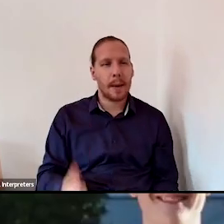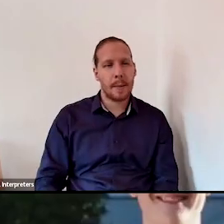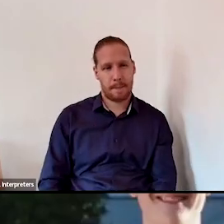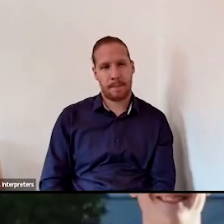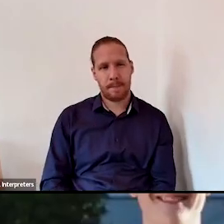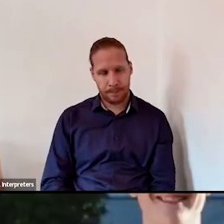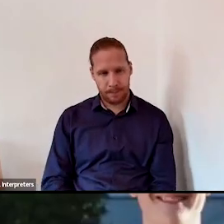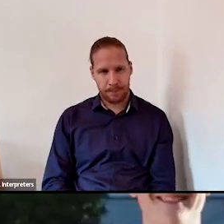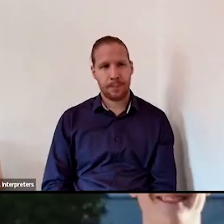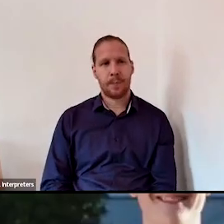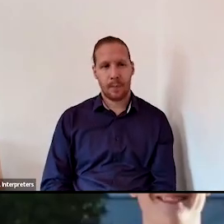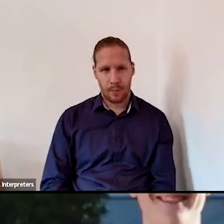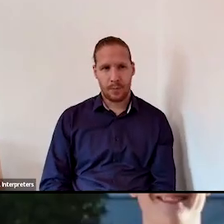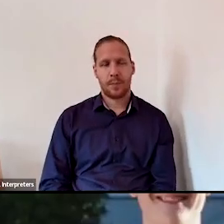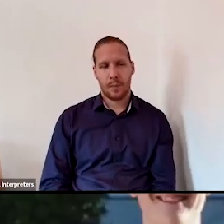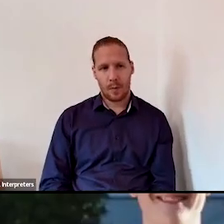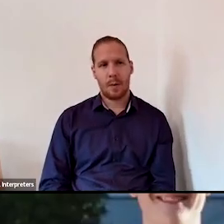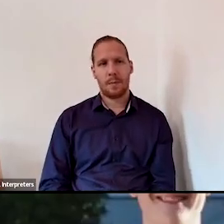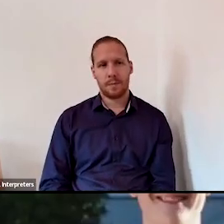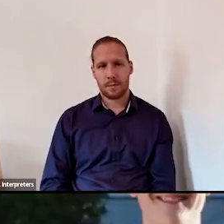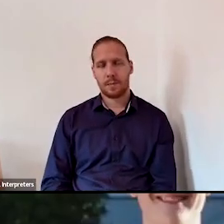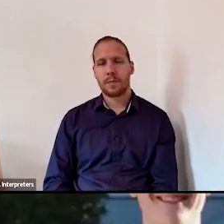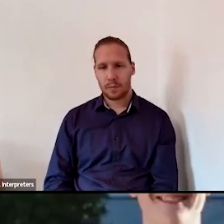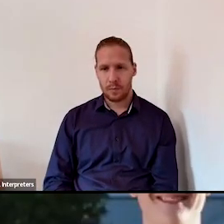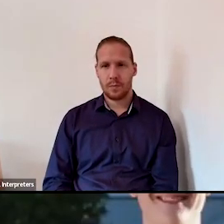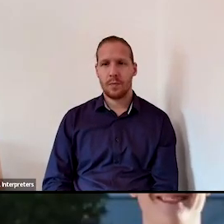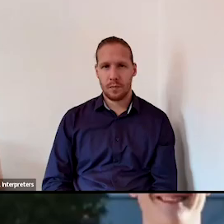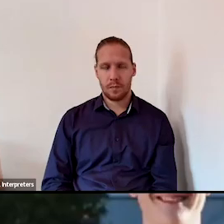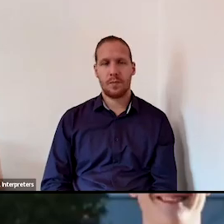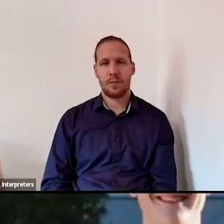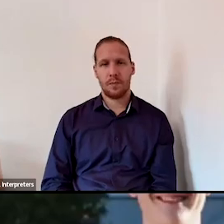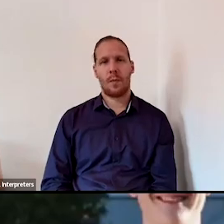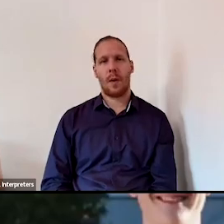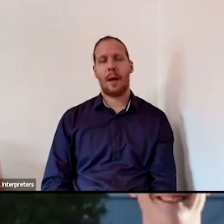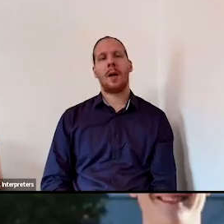Okay, so what were we thinking on when we sat down to think about the snapshot?